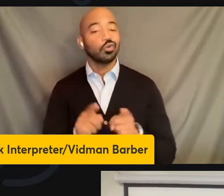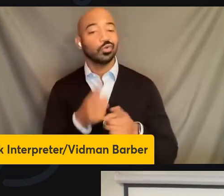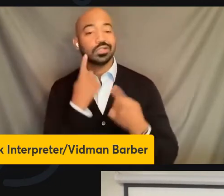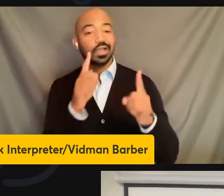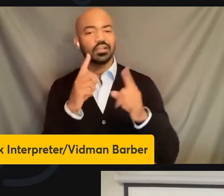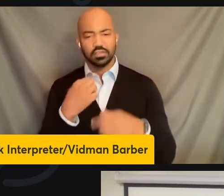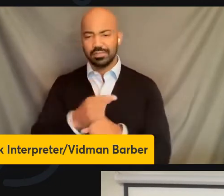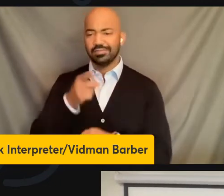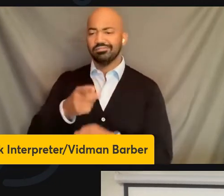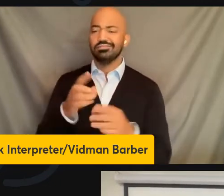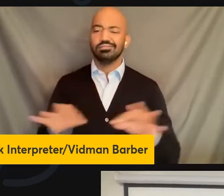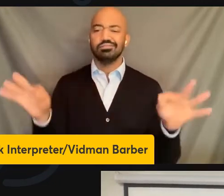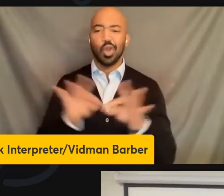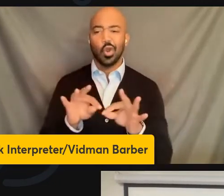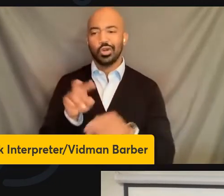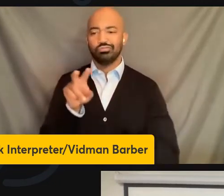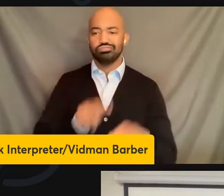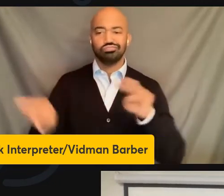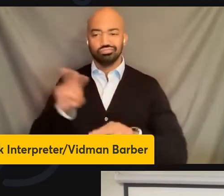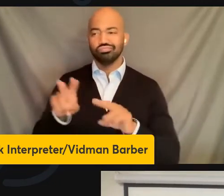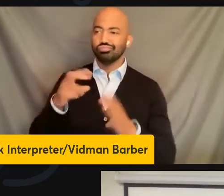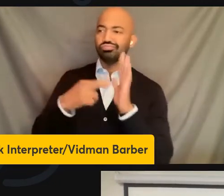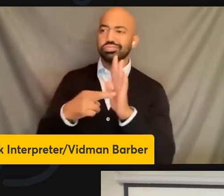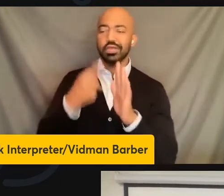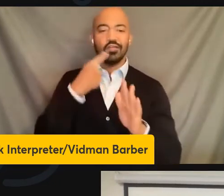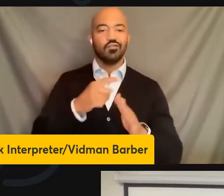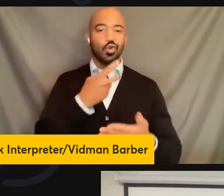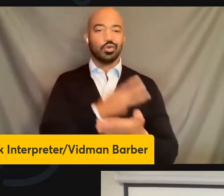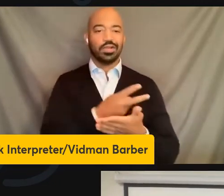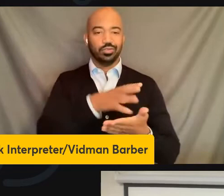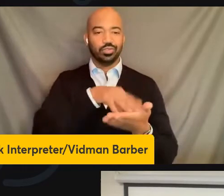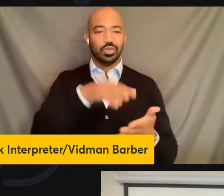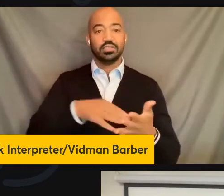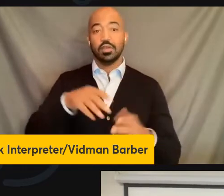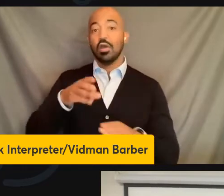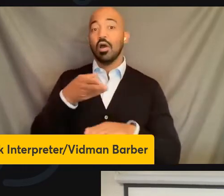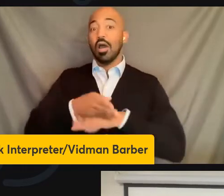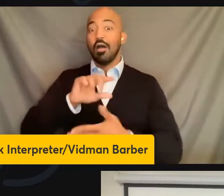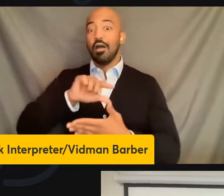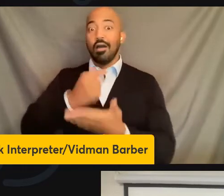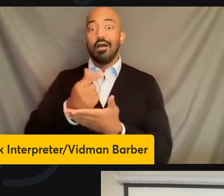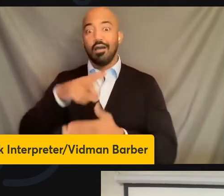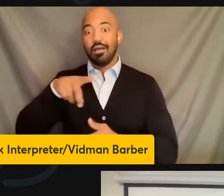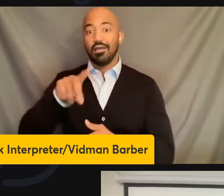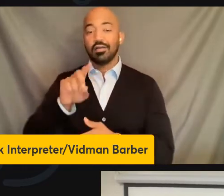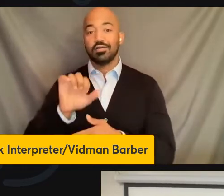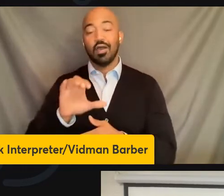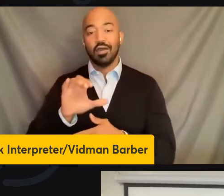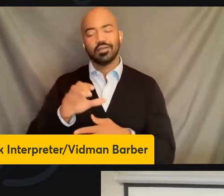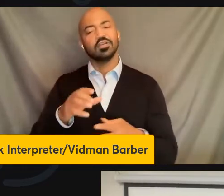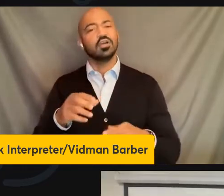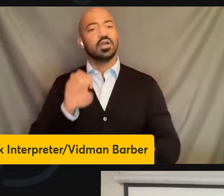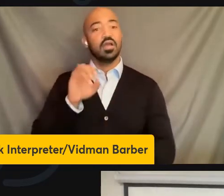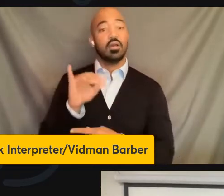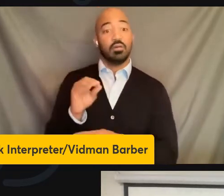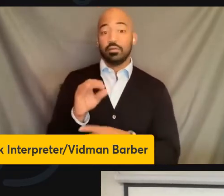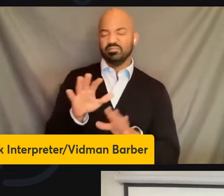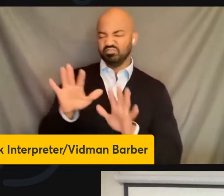important role model for graduate students and postdocs as they pursue their own developing careers away from the lab. He enjoys